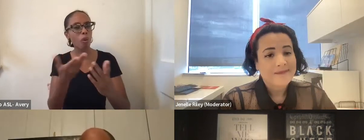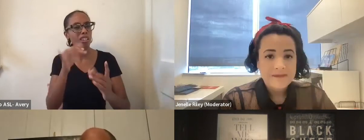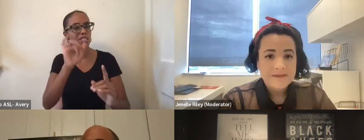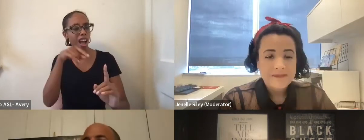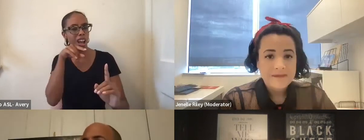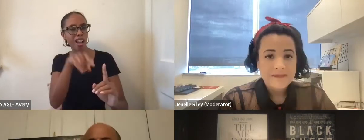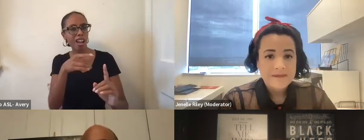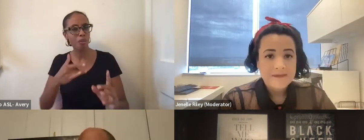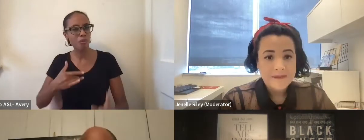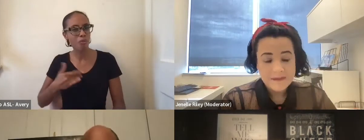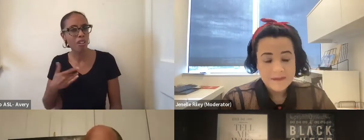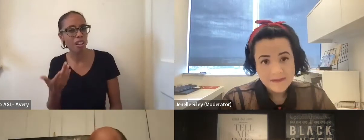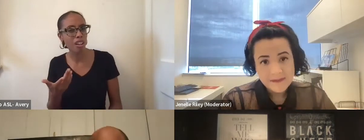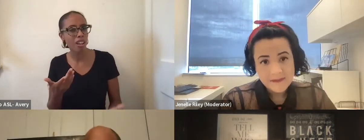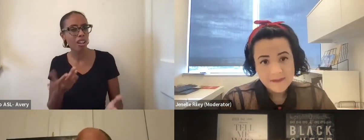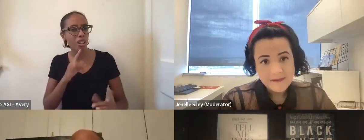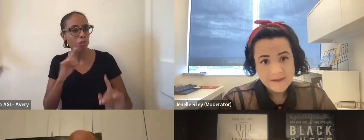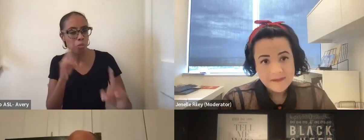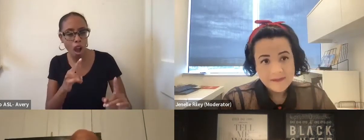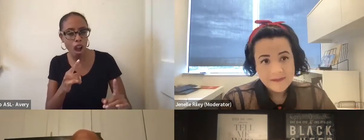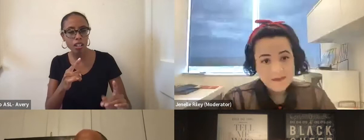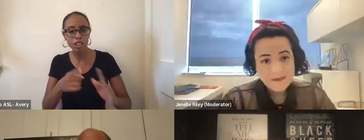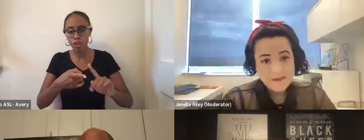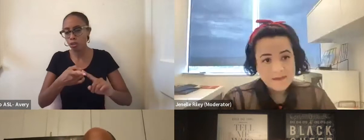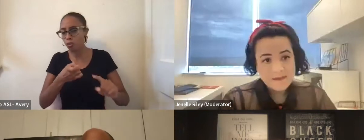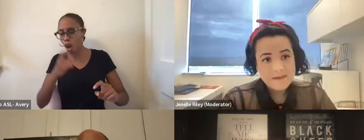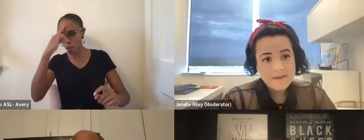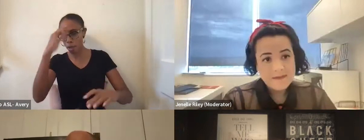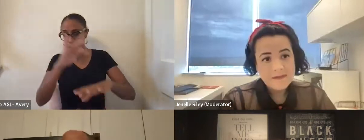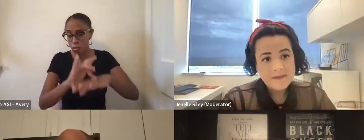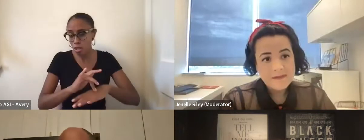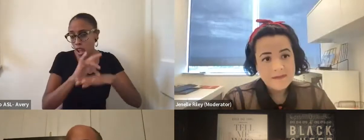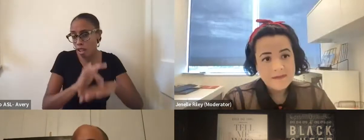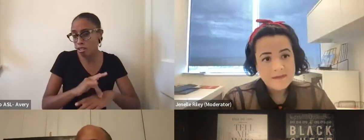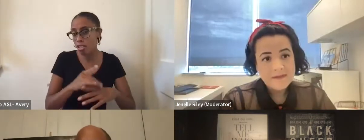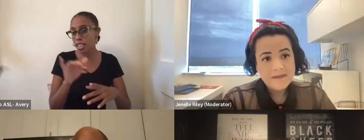Is it same response we have to other celebrities that we're obsessed about?